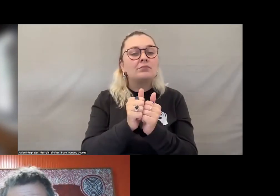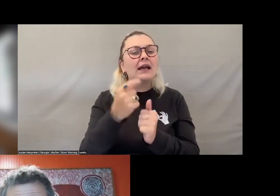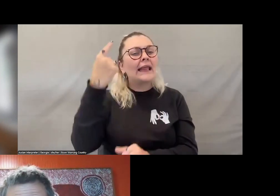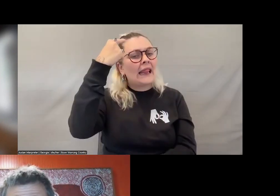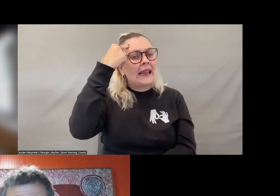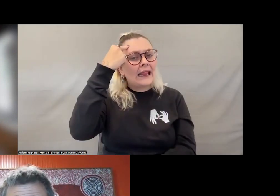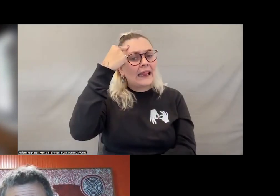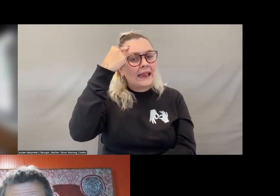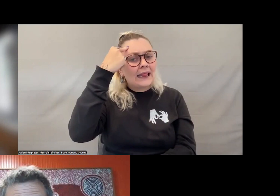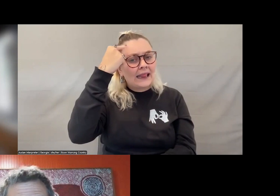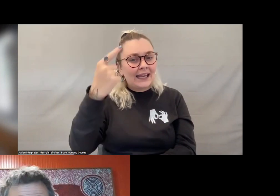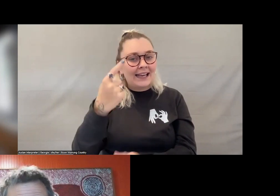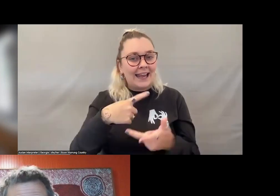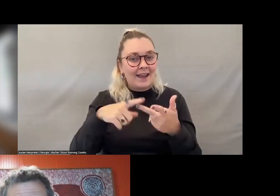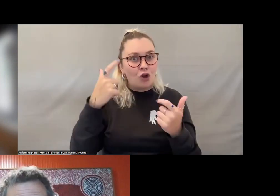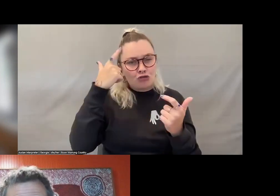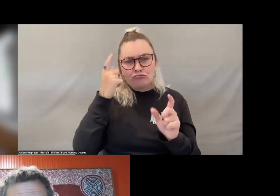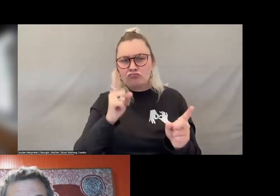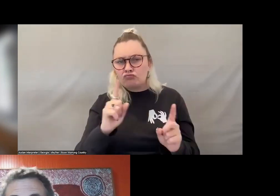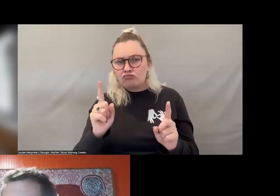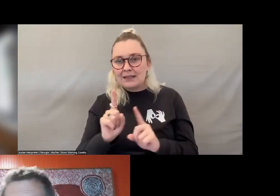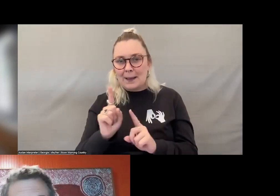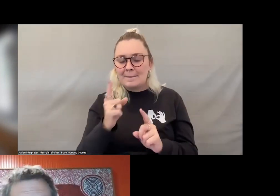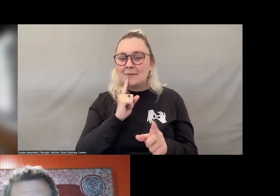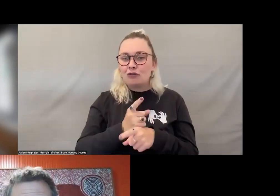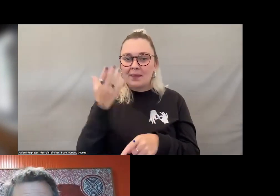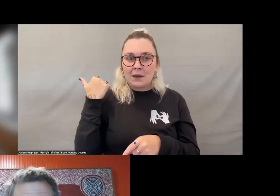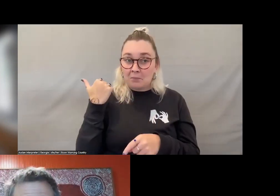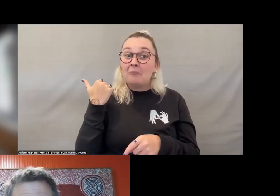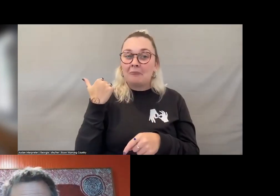if you have curiosity at Nathan mentioned the other day, make sure you can spare